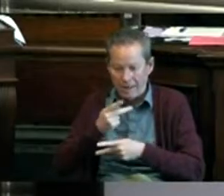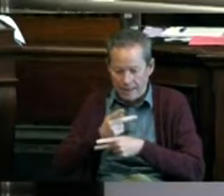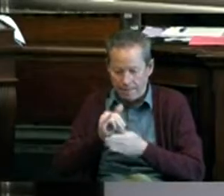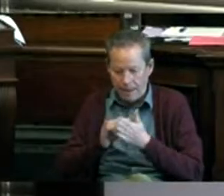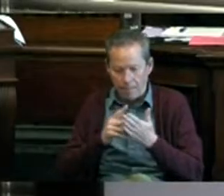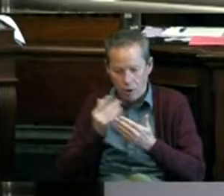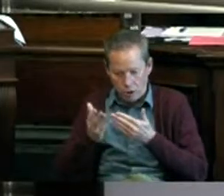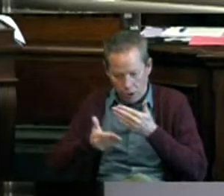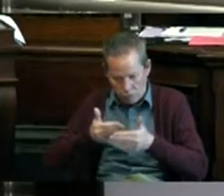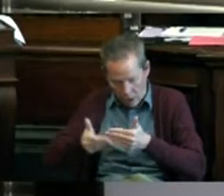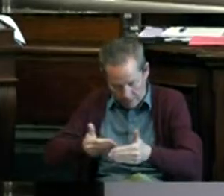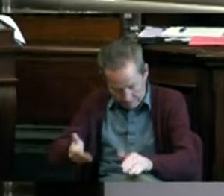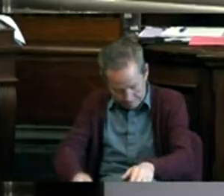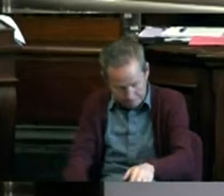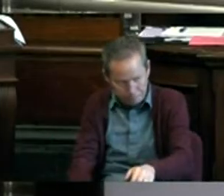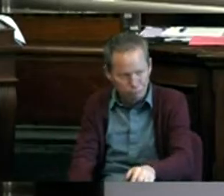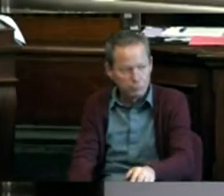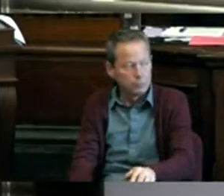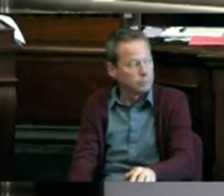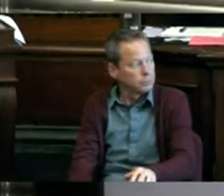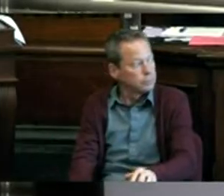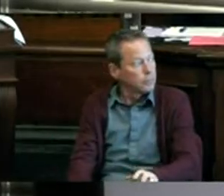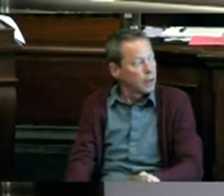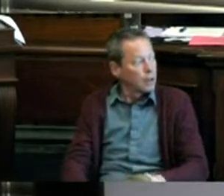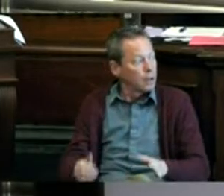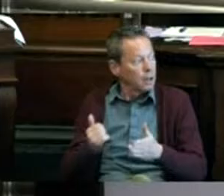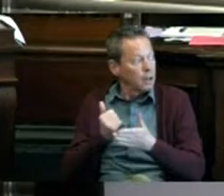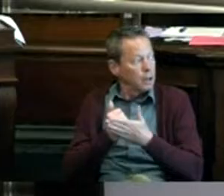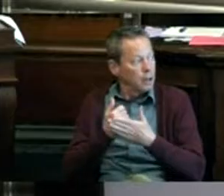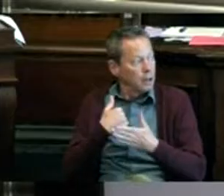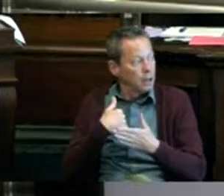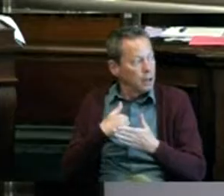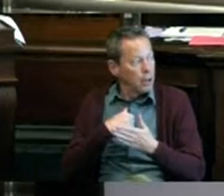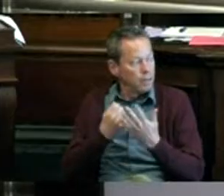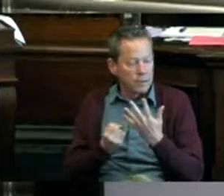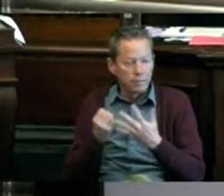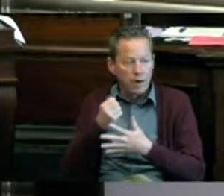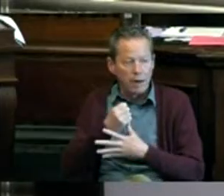transitions us completely to how